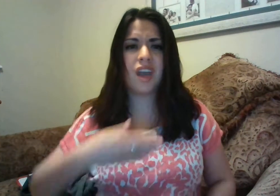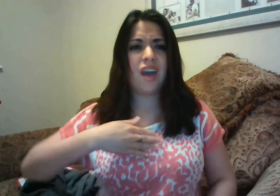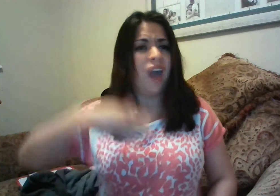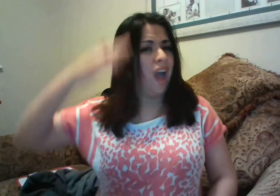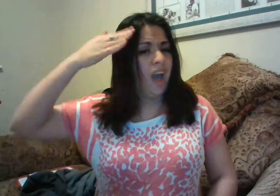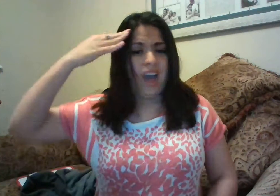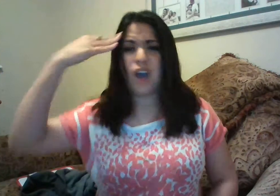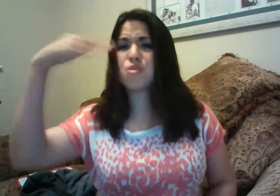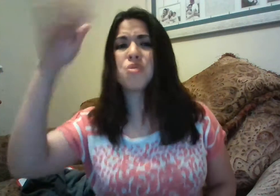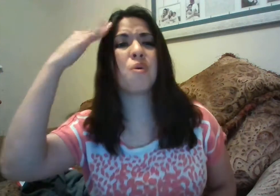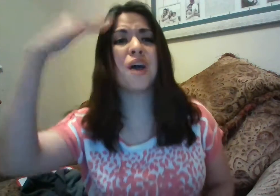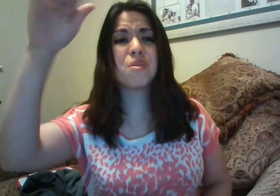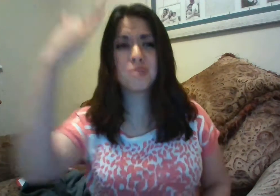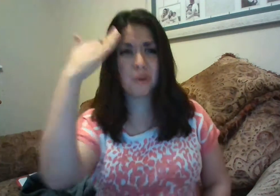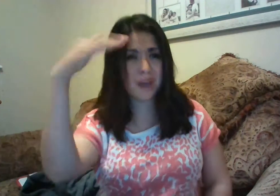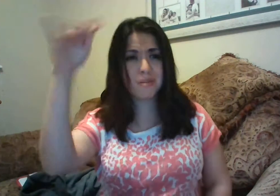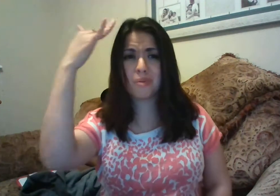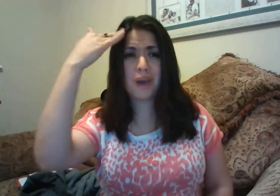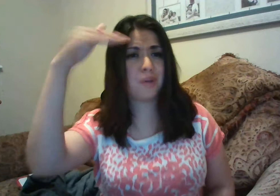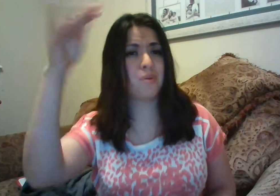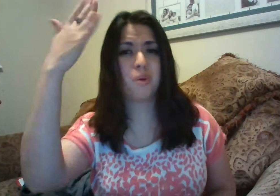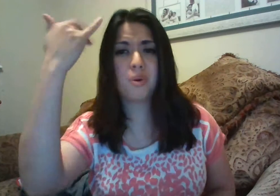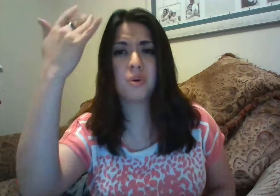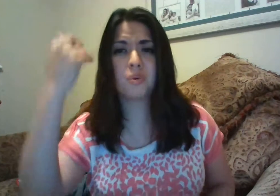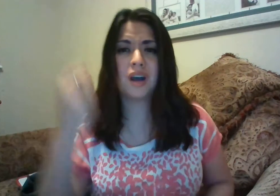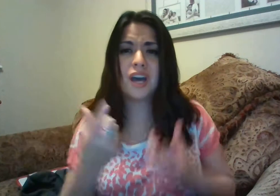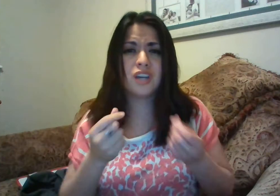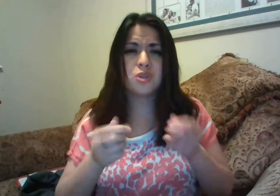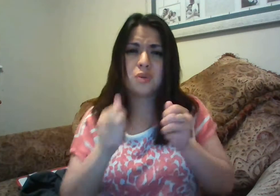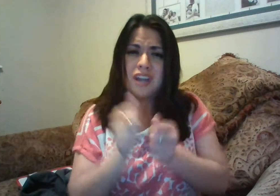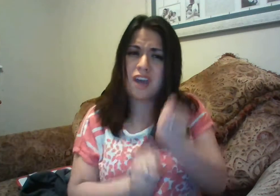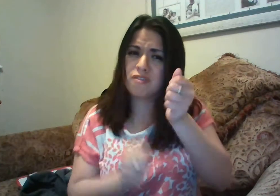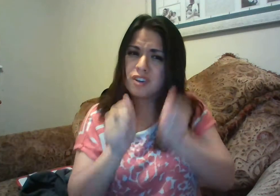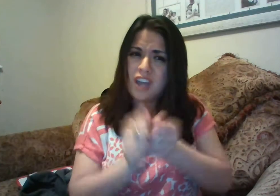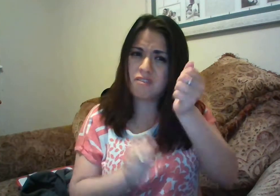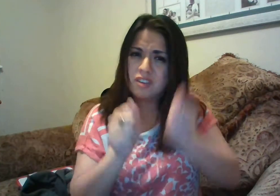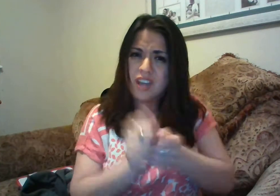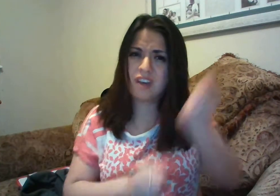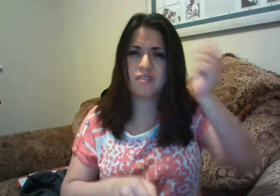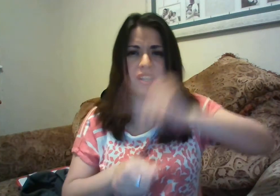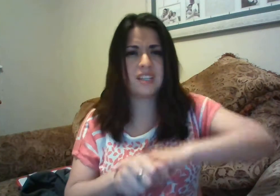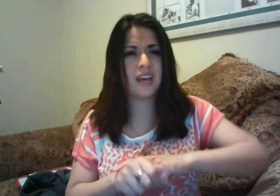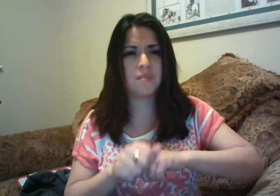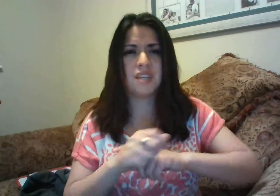I don't know, I don't know, I don't know, I don't know why I do it every, every, every time